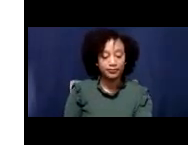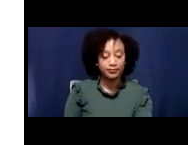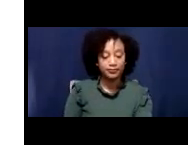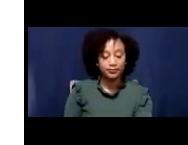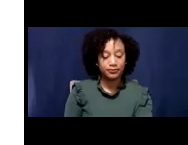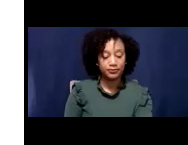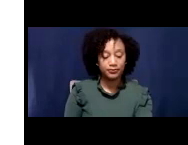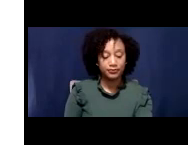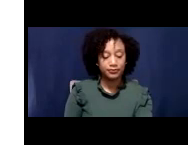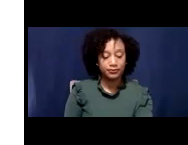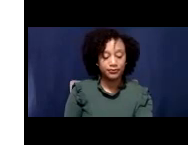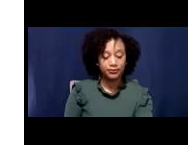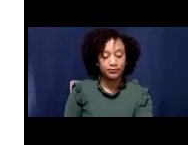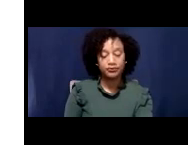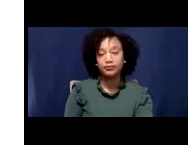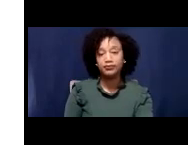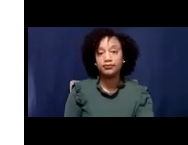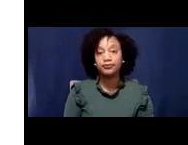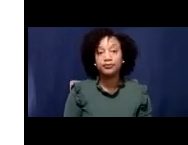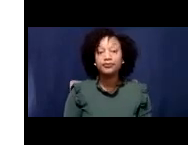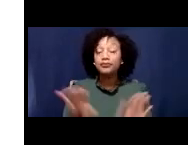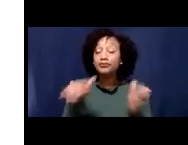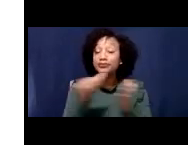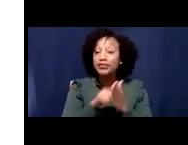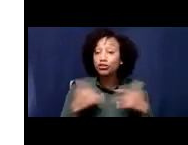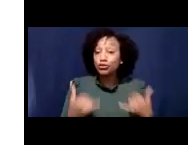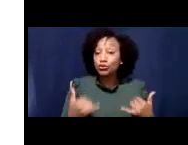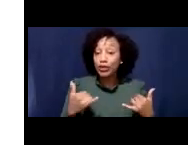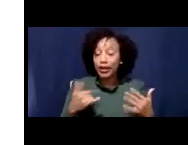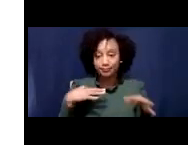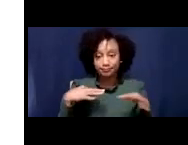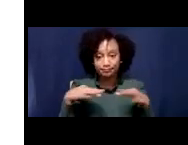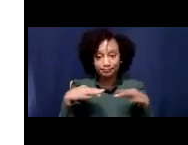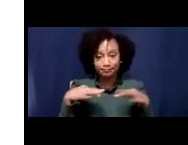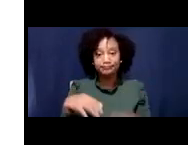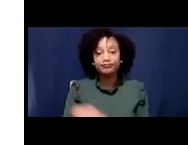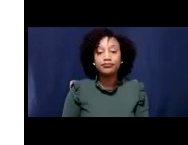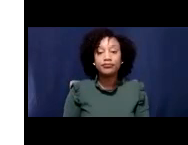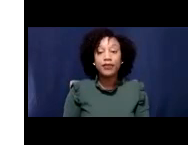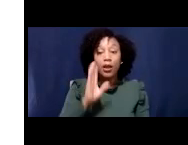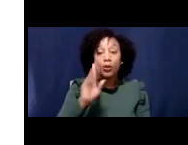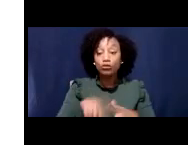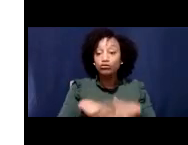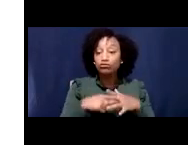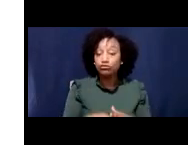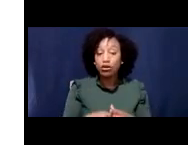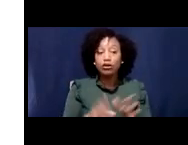The agenda for today is as follows. We will start with a section about MRAC